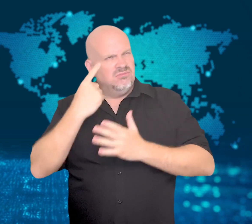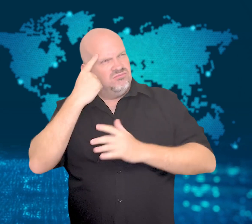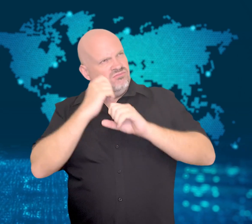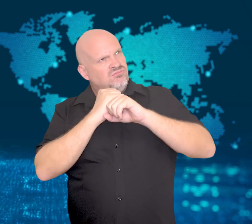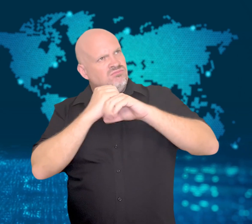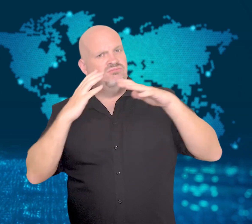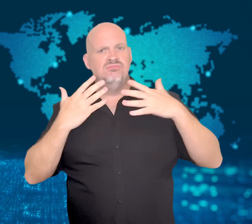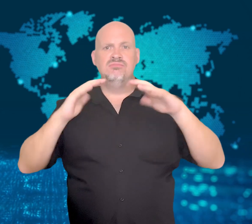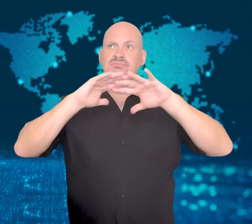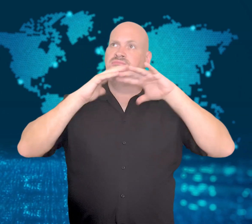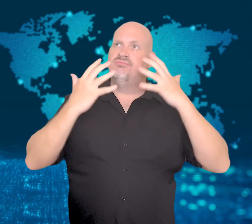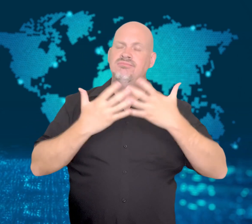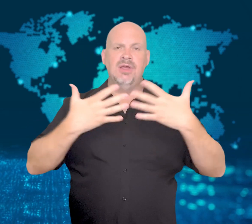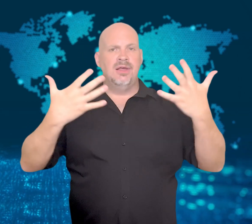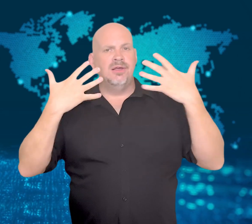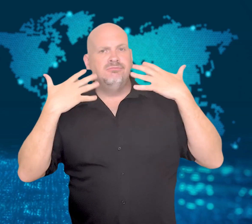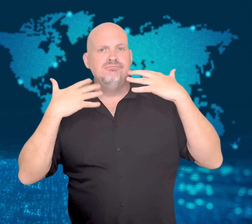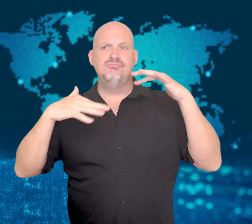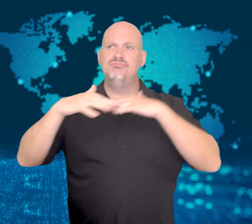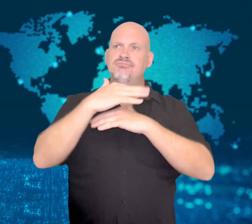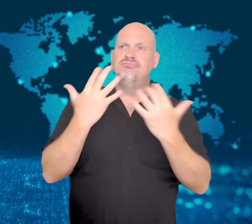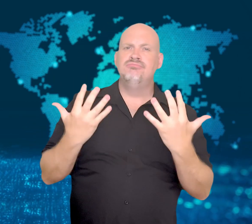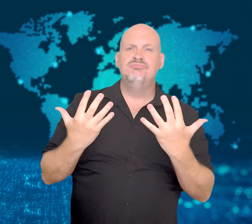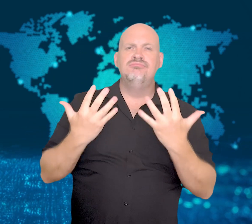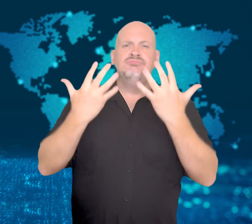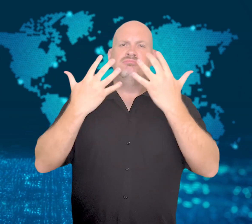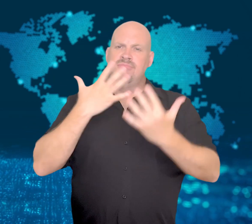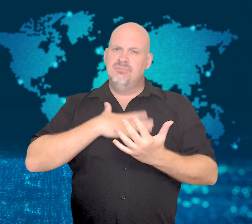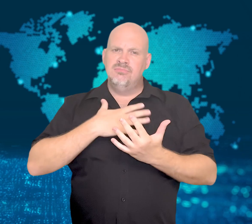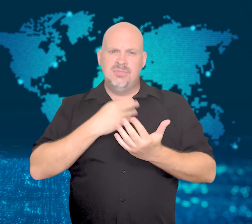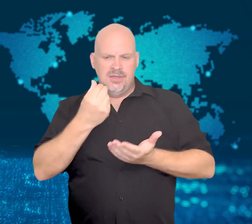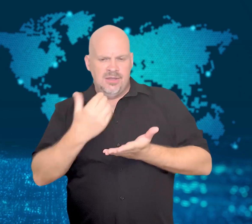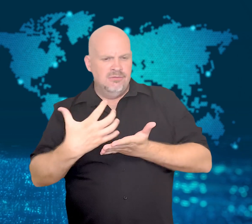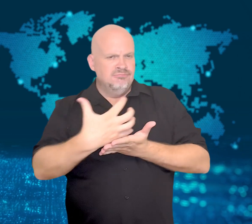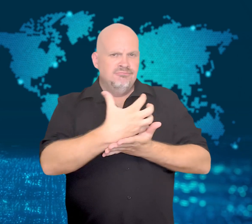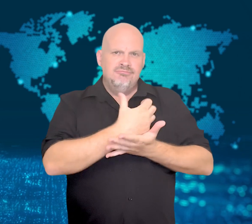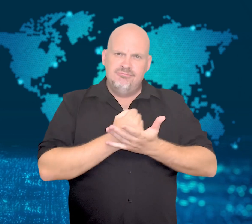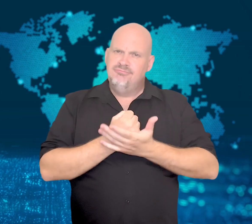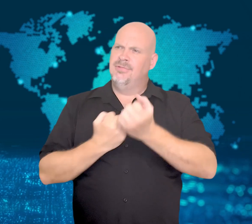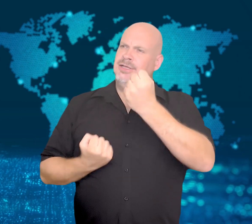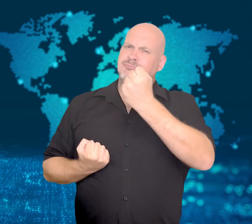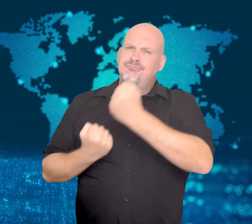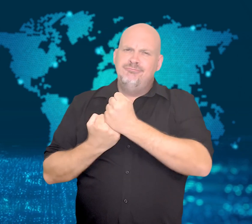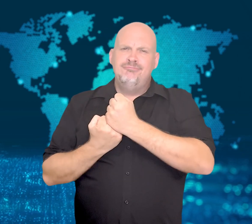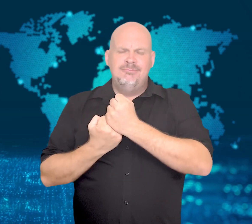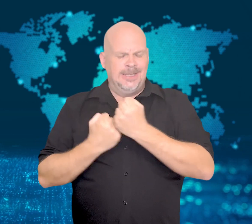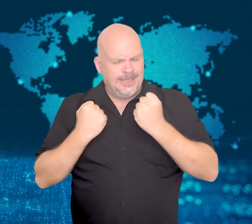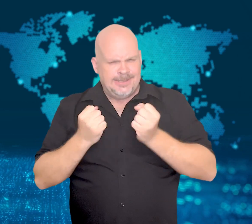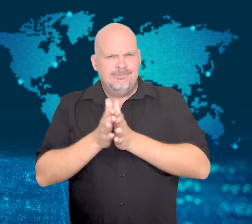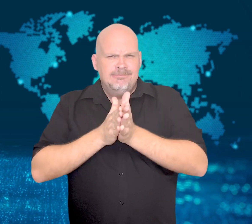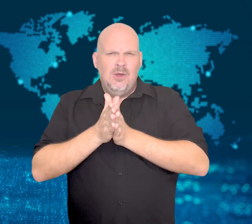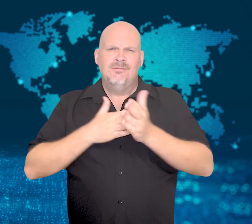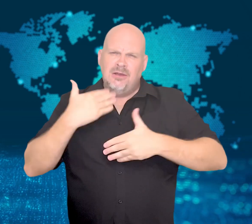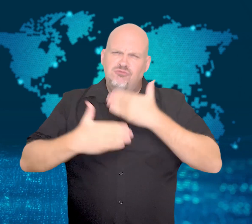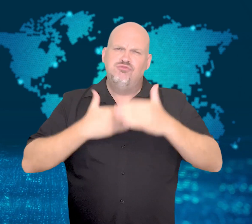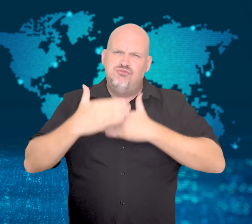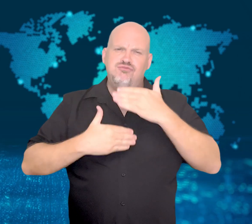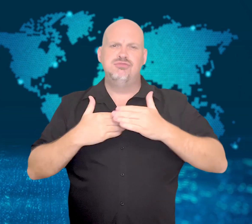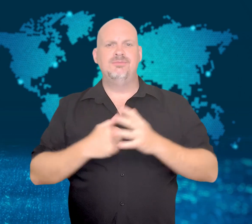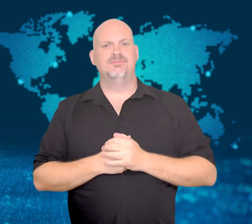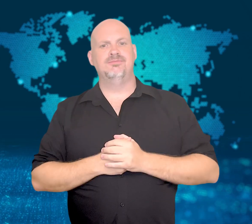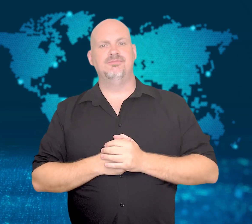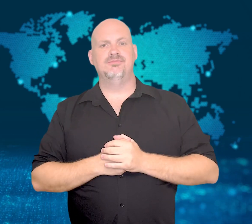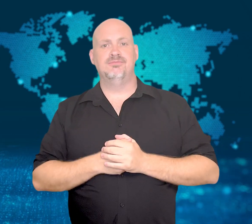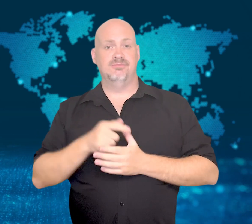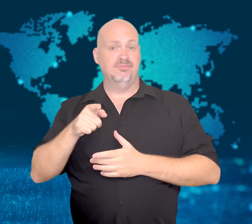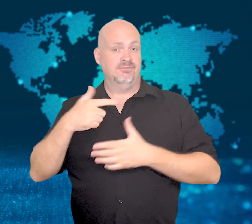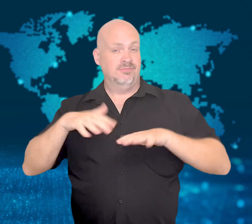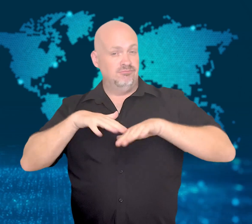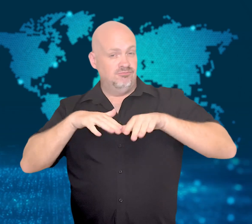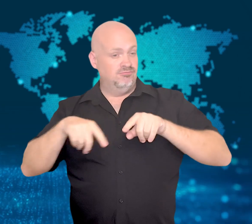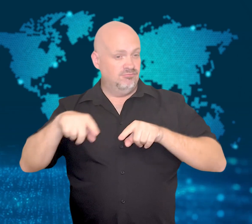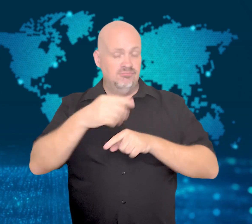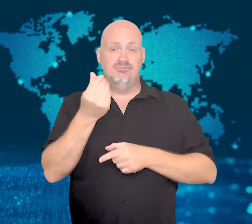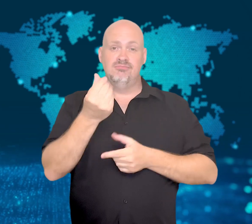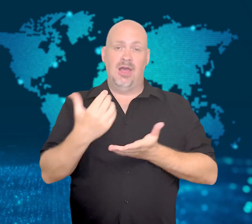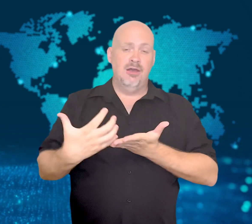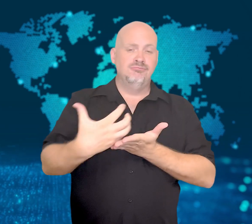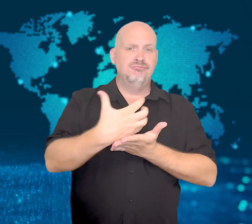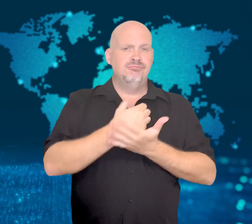Rush raised more than $22,000 USD online for charity.